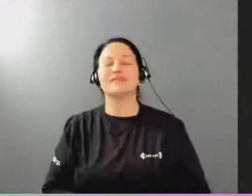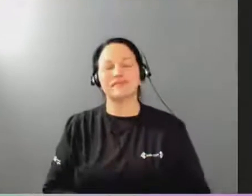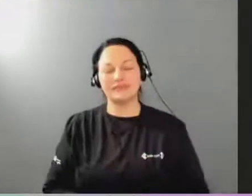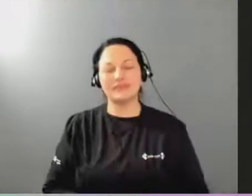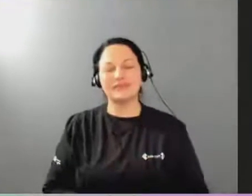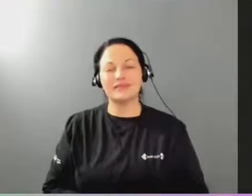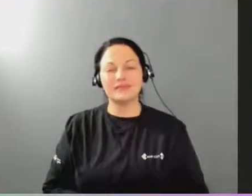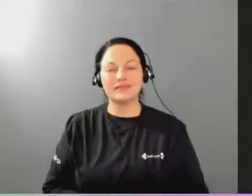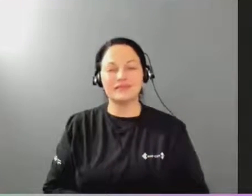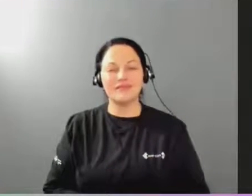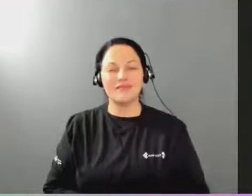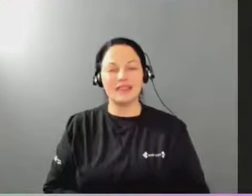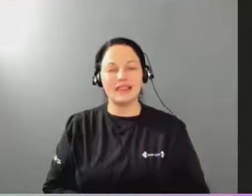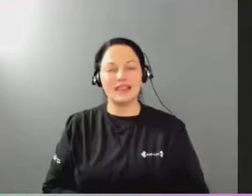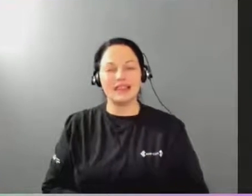Rome wasn't built in a day,